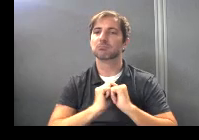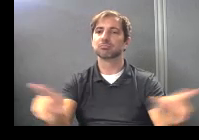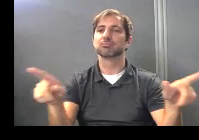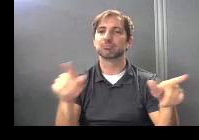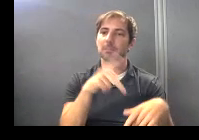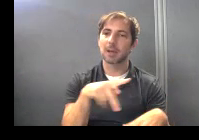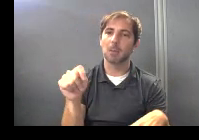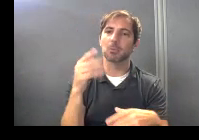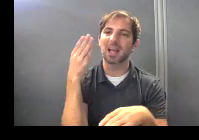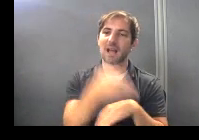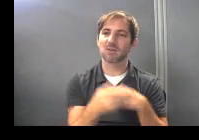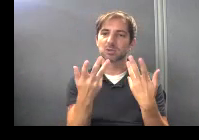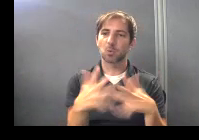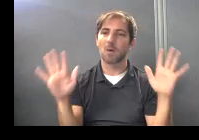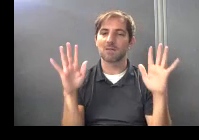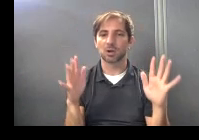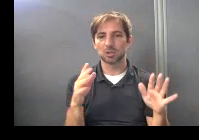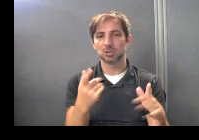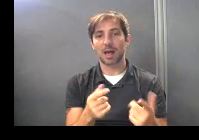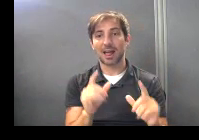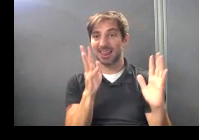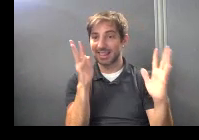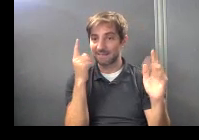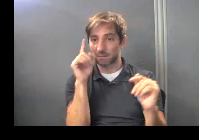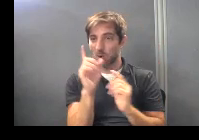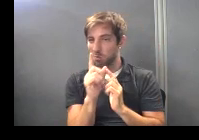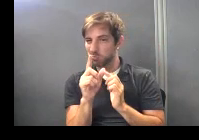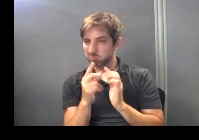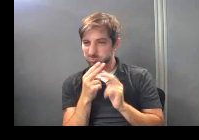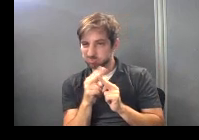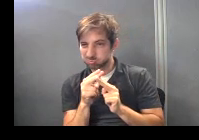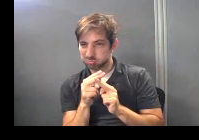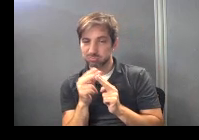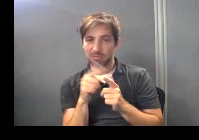POWERPOINT AFTERWARDS. I'LL LEAVE IT UP FOR A SECOND AND THEN CLOSE